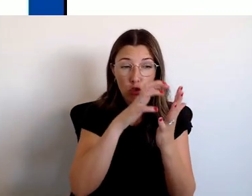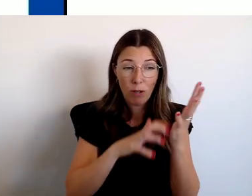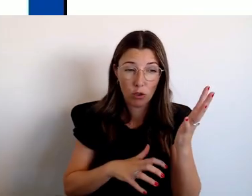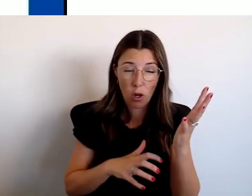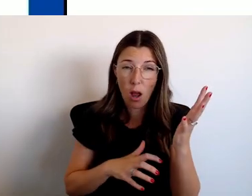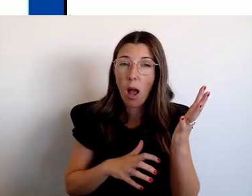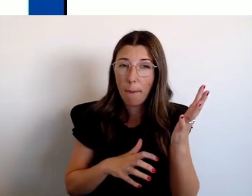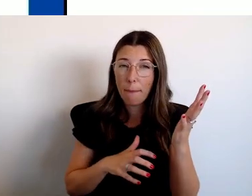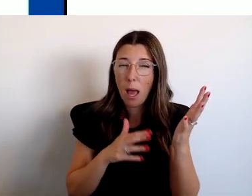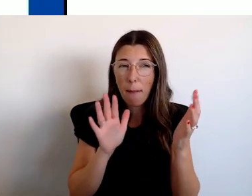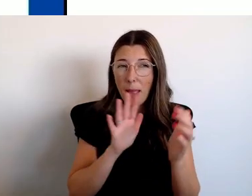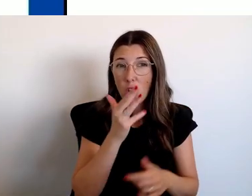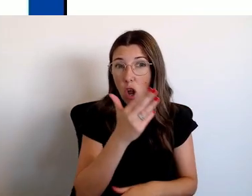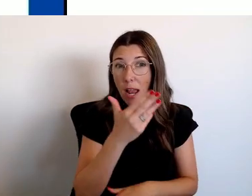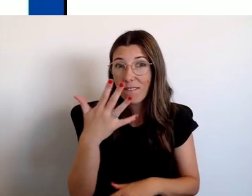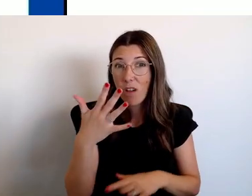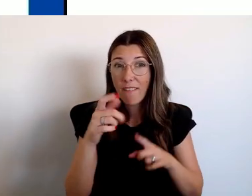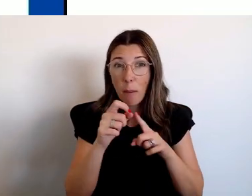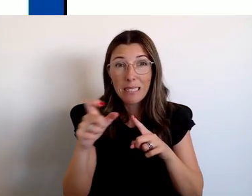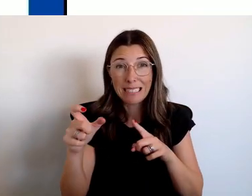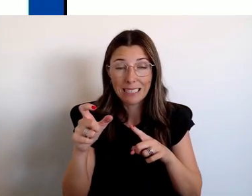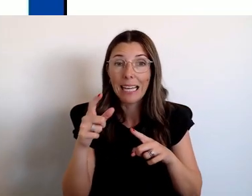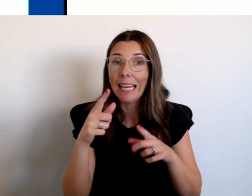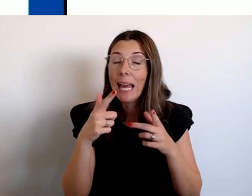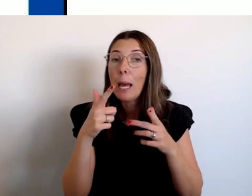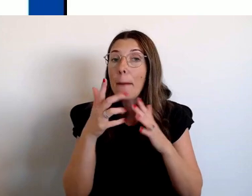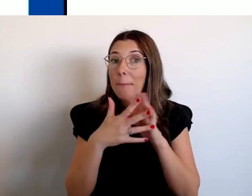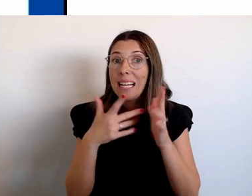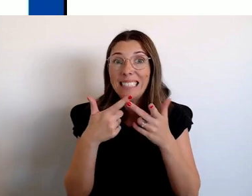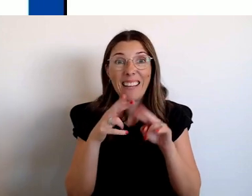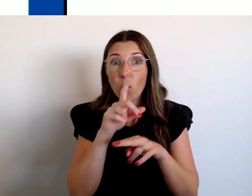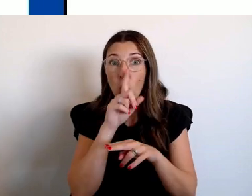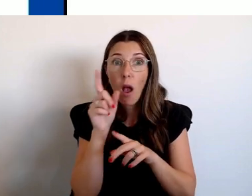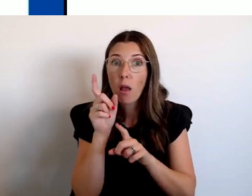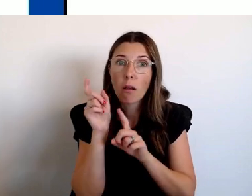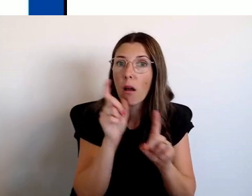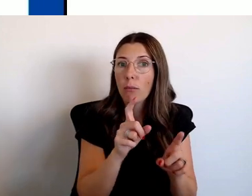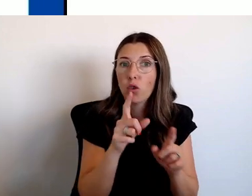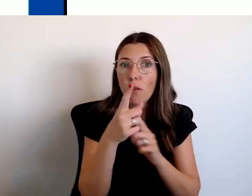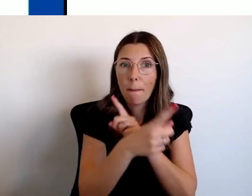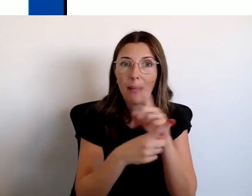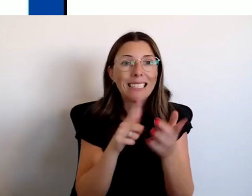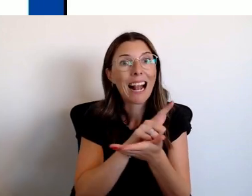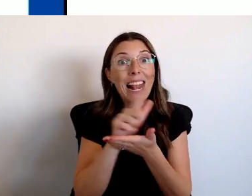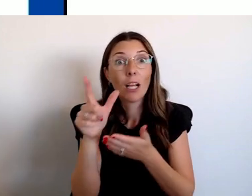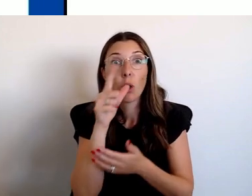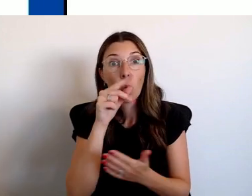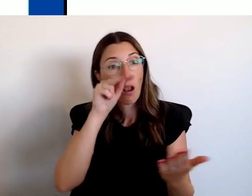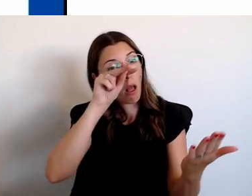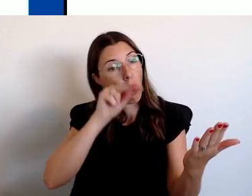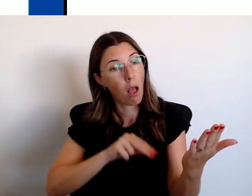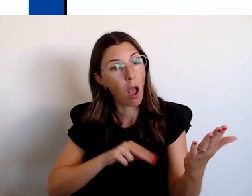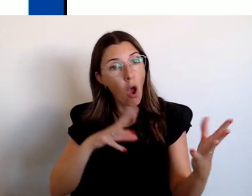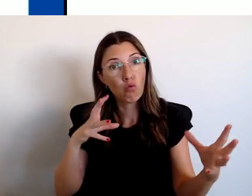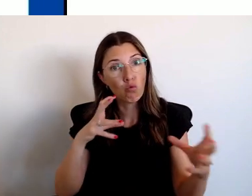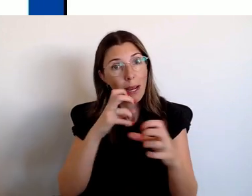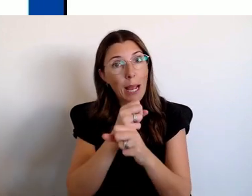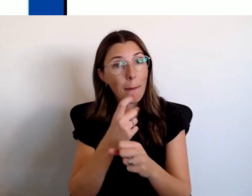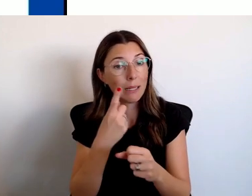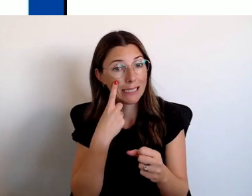And what that enables us to do is if you don't attend the meeting or if you do attend, you're able to jump back in, see Intelligent Meeting Recap, see where you're